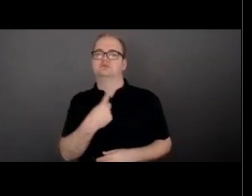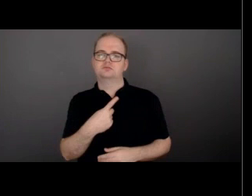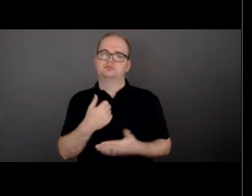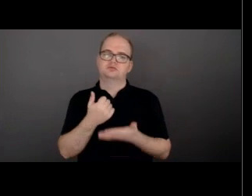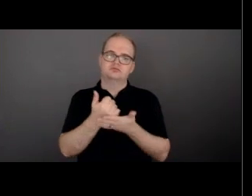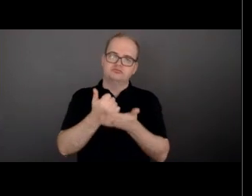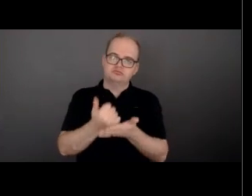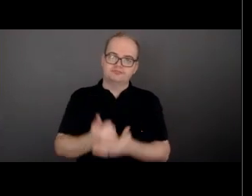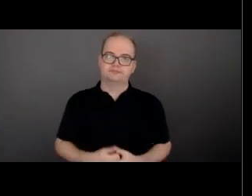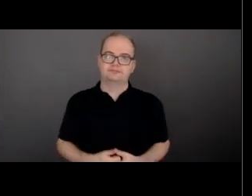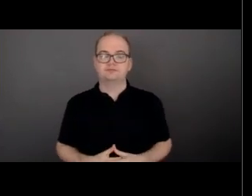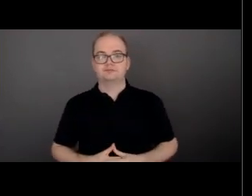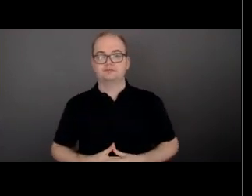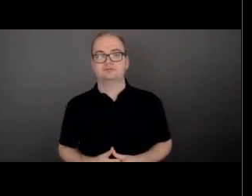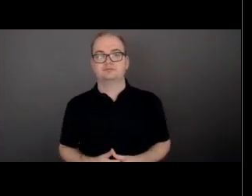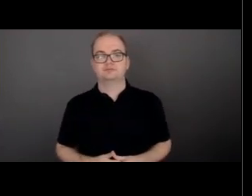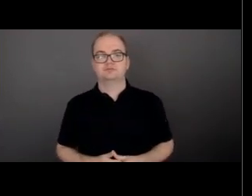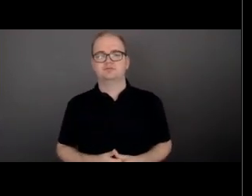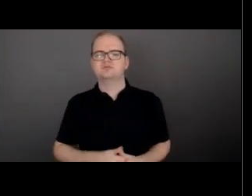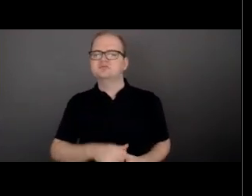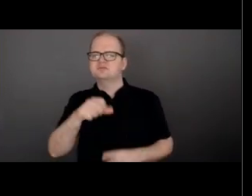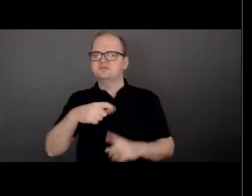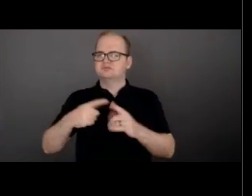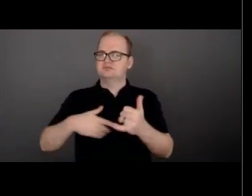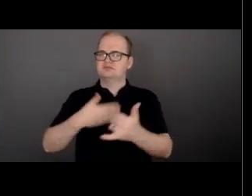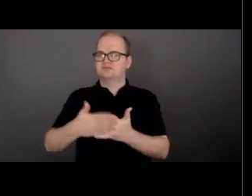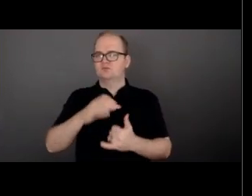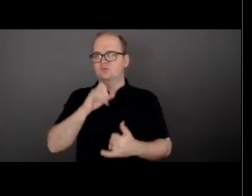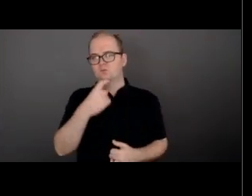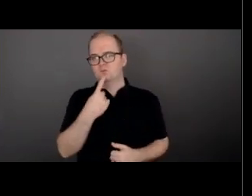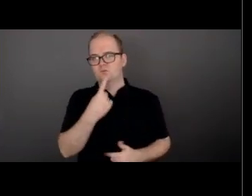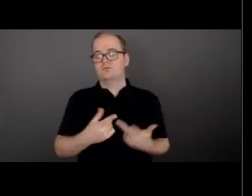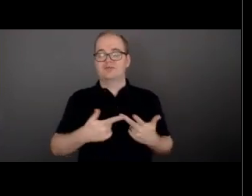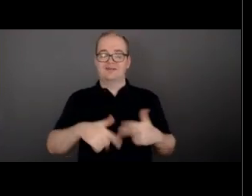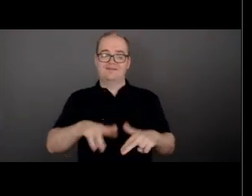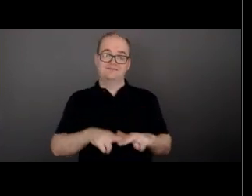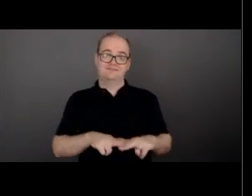The final thing I would say on that is if clients want to participate in court but they